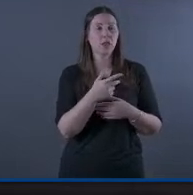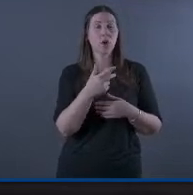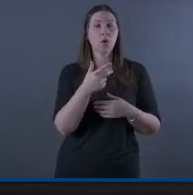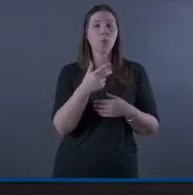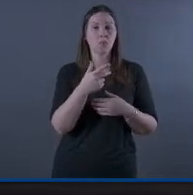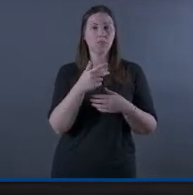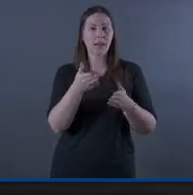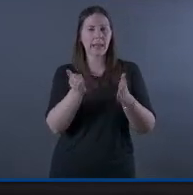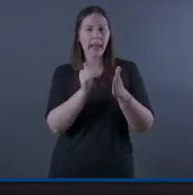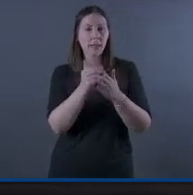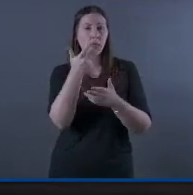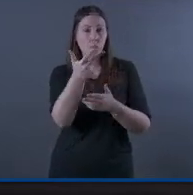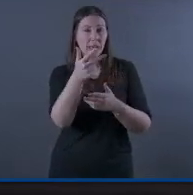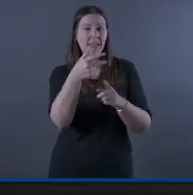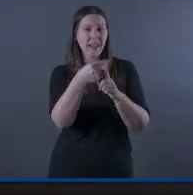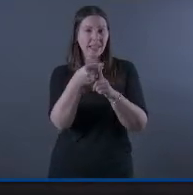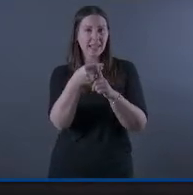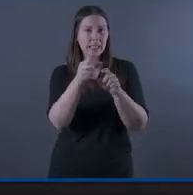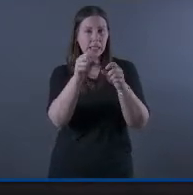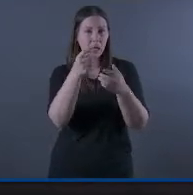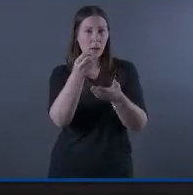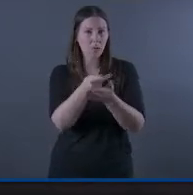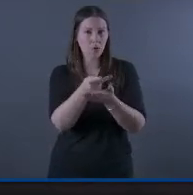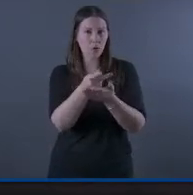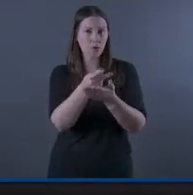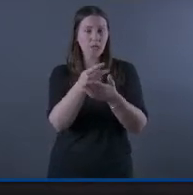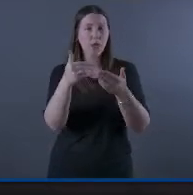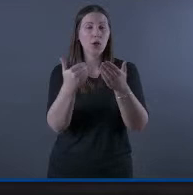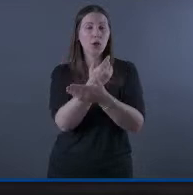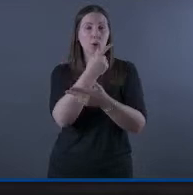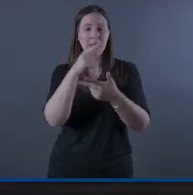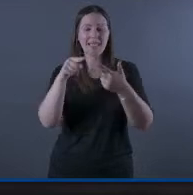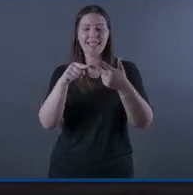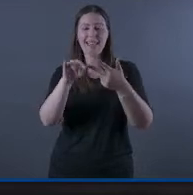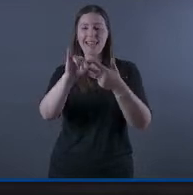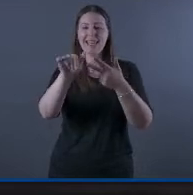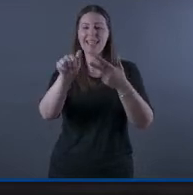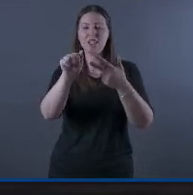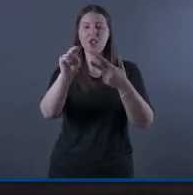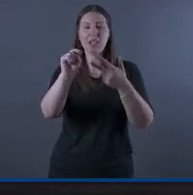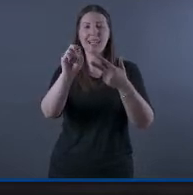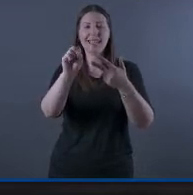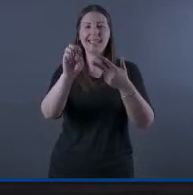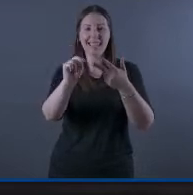The first one is, the newest one is the Johnson & Johnson or Janssen vaccine, that is the single dose vaccine.